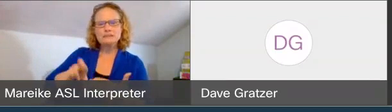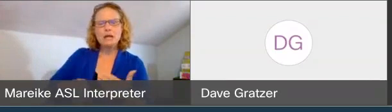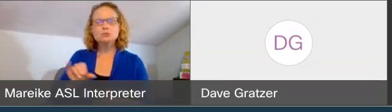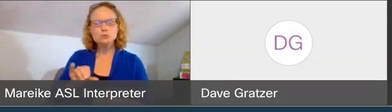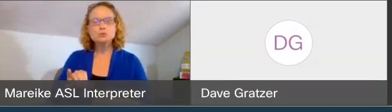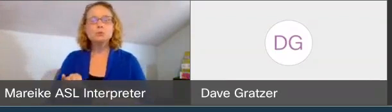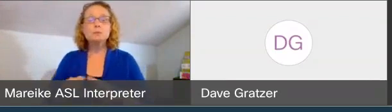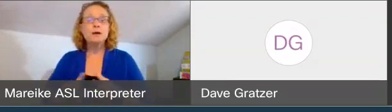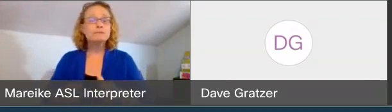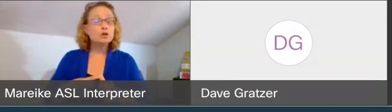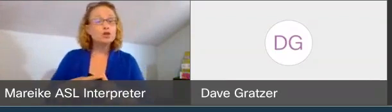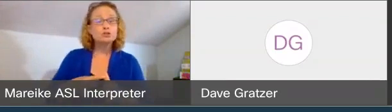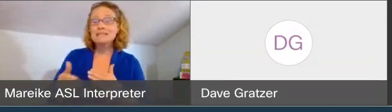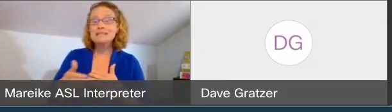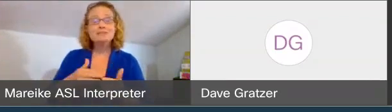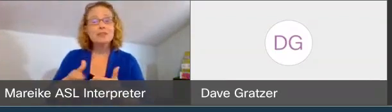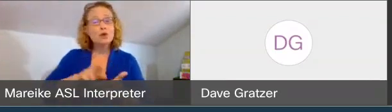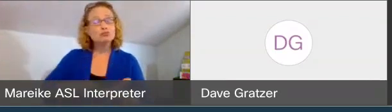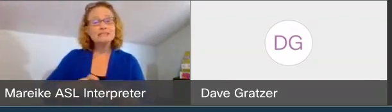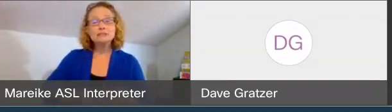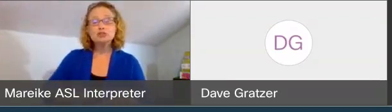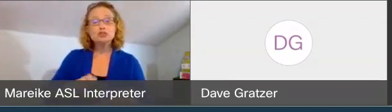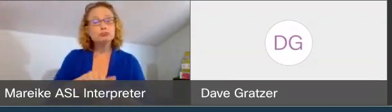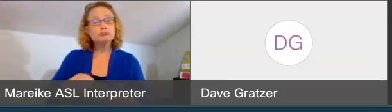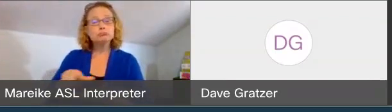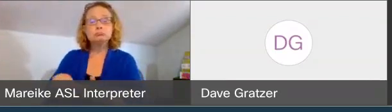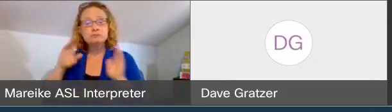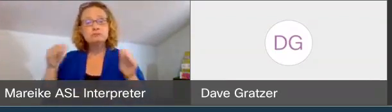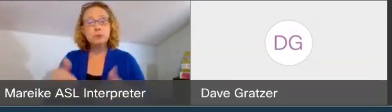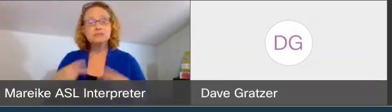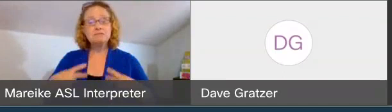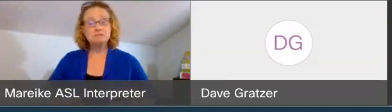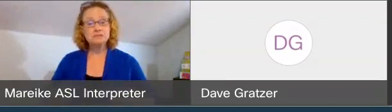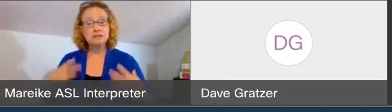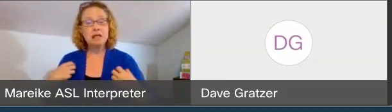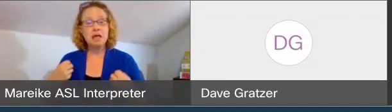even the literature focused on physical health outcomes and assertive community treatment